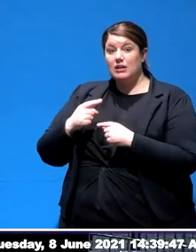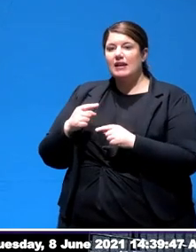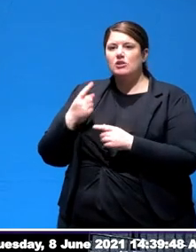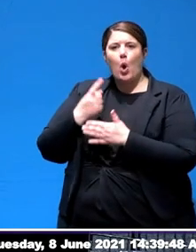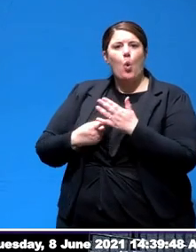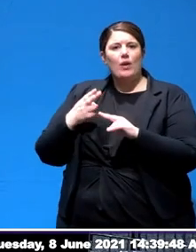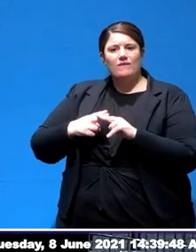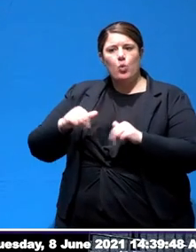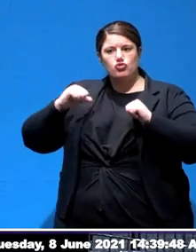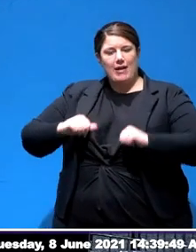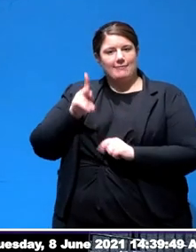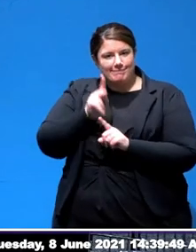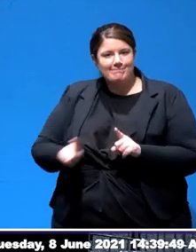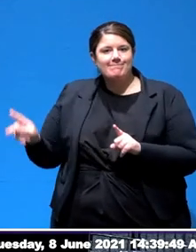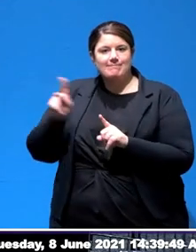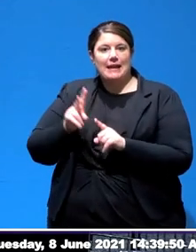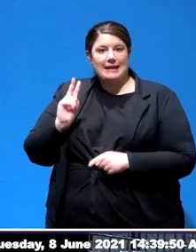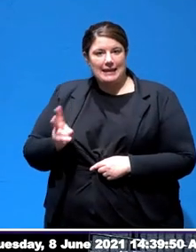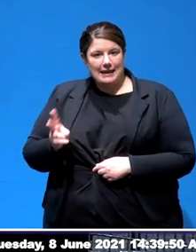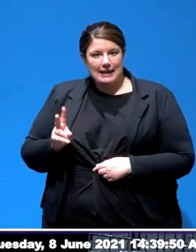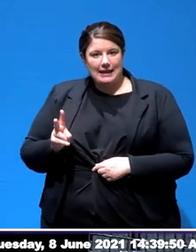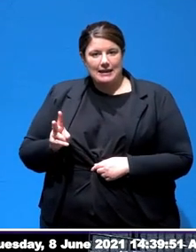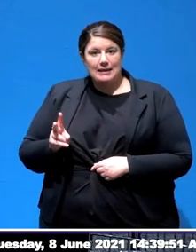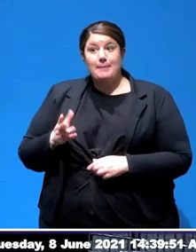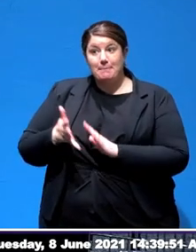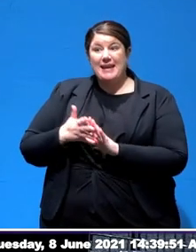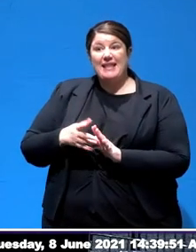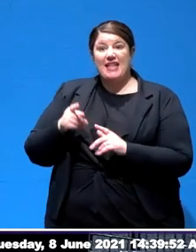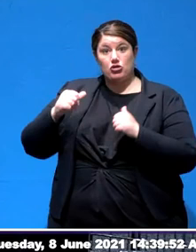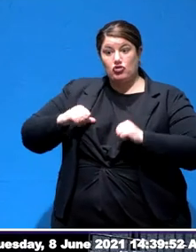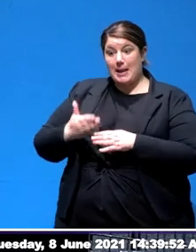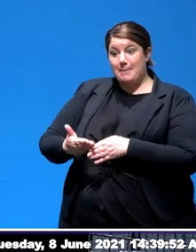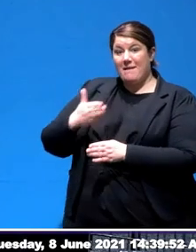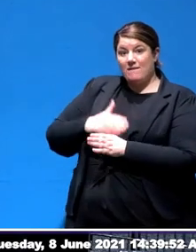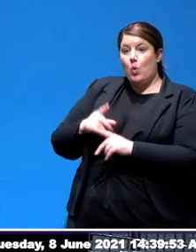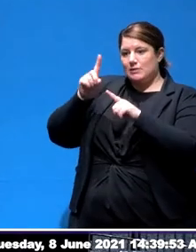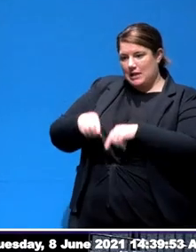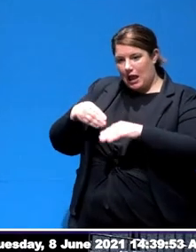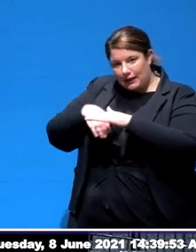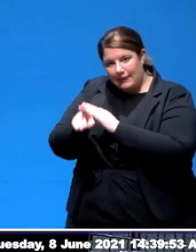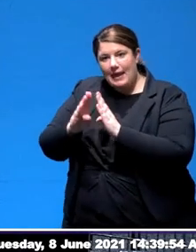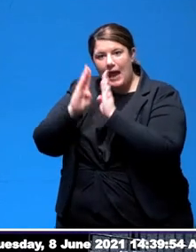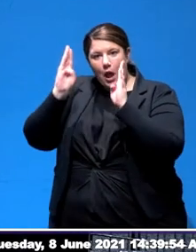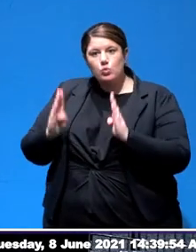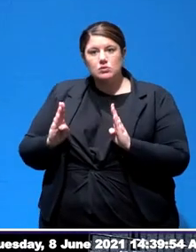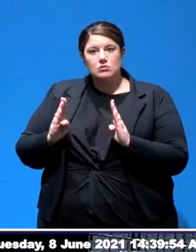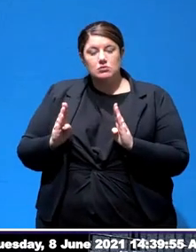Would they have signed a declaration before commencing employment or being employed in the house, would they have signed declarations